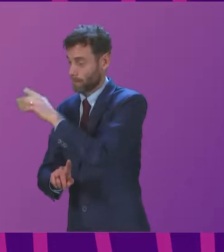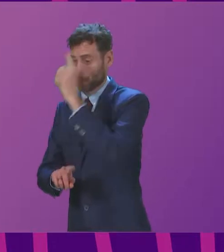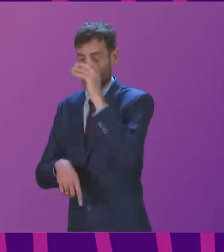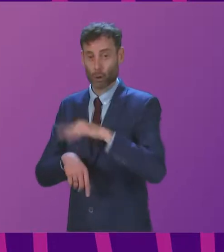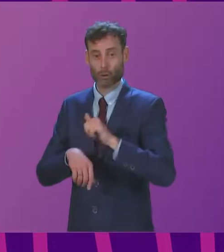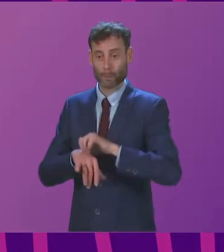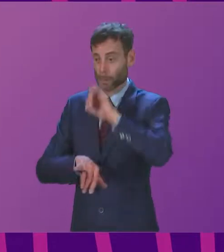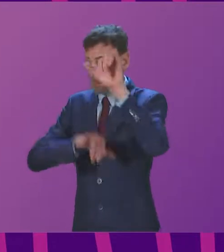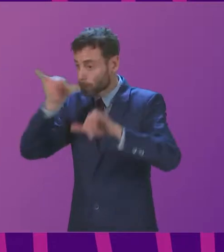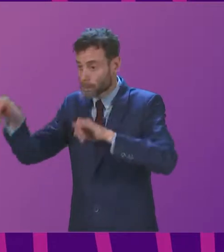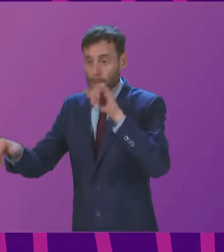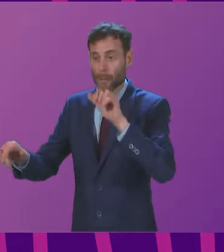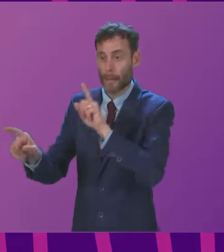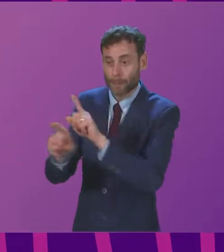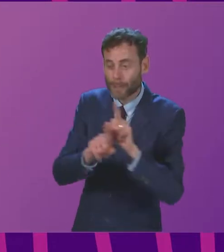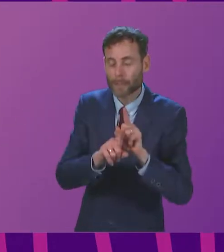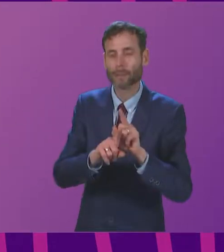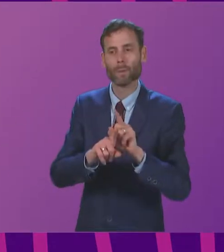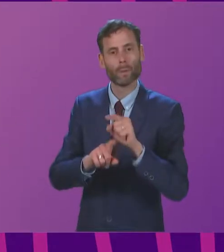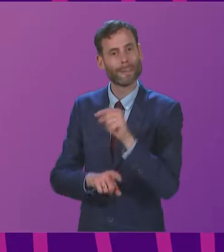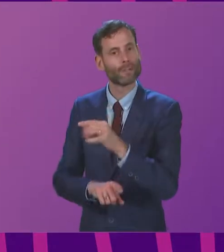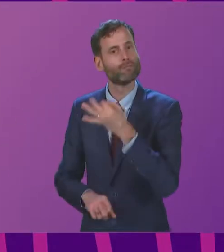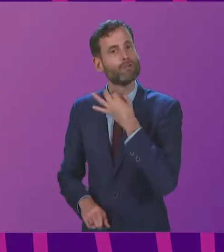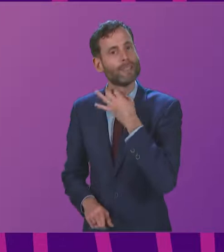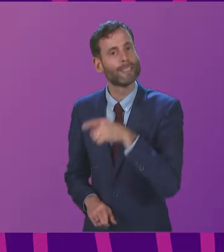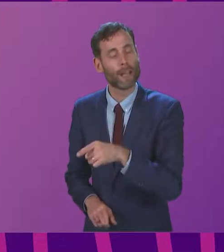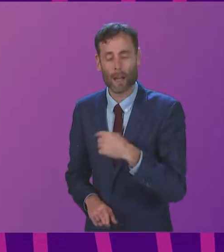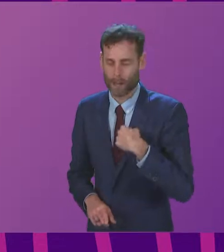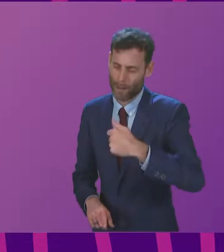Of course, that socialising is to be welcomed. We all desperately want a more normal Christmas